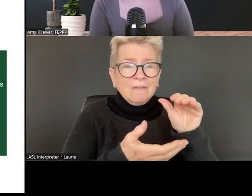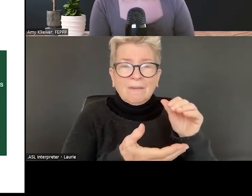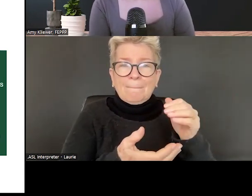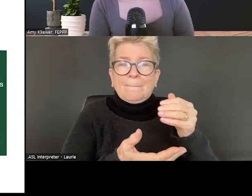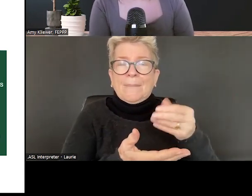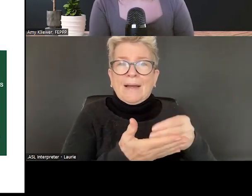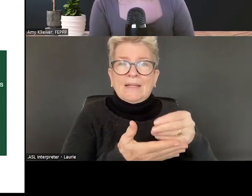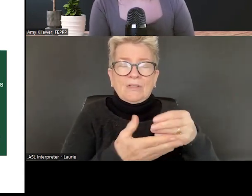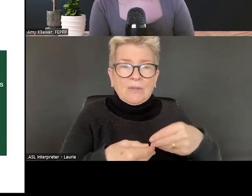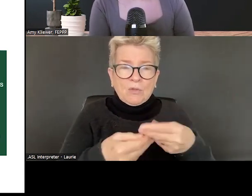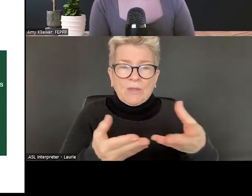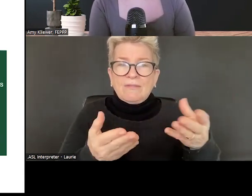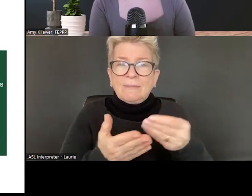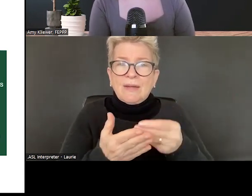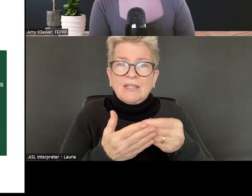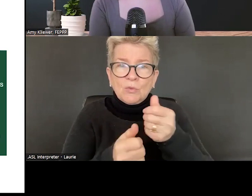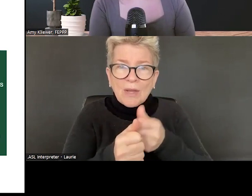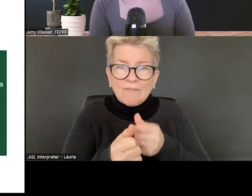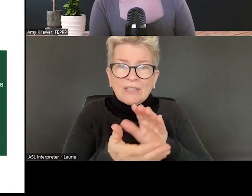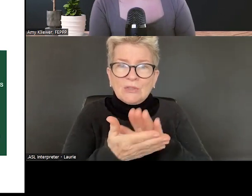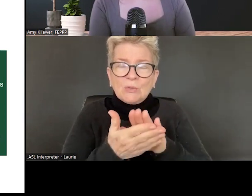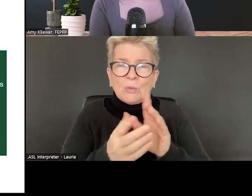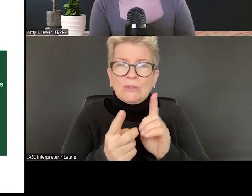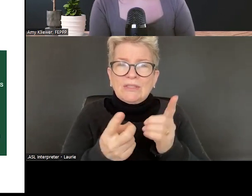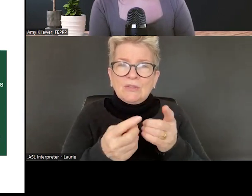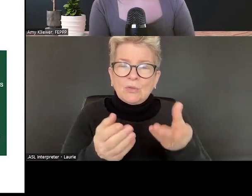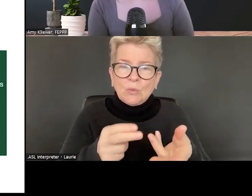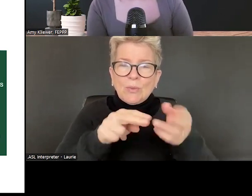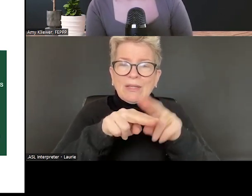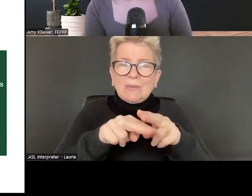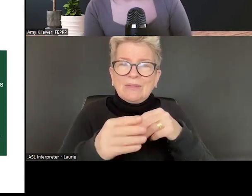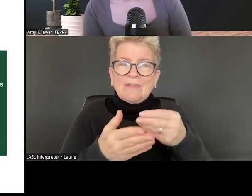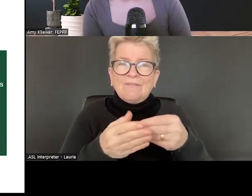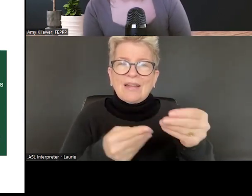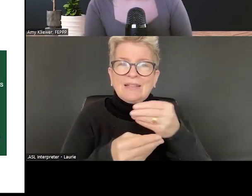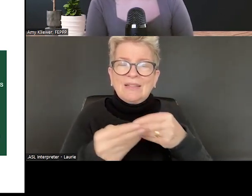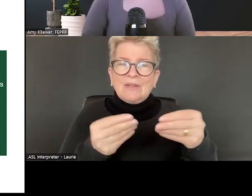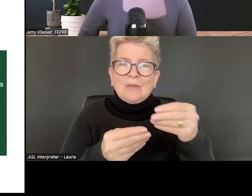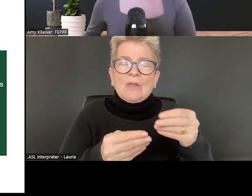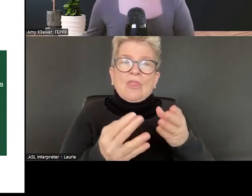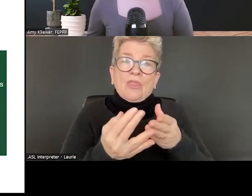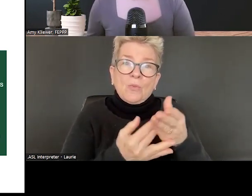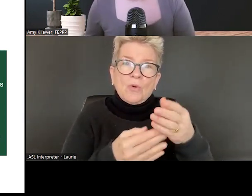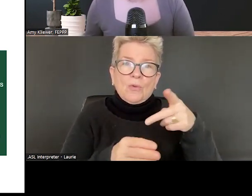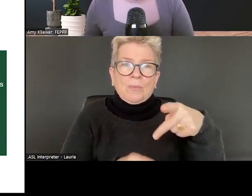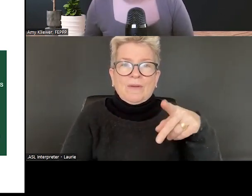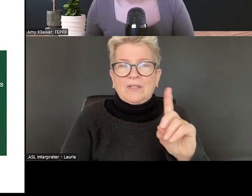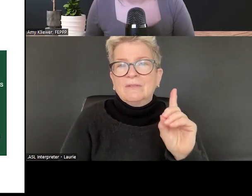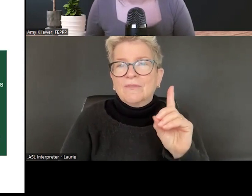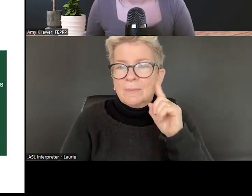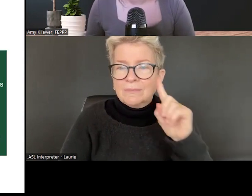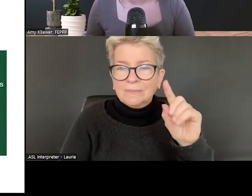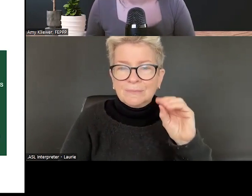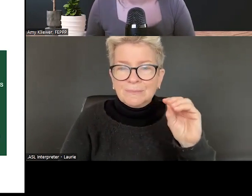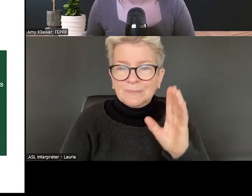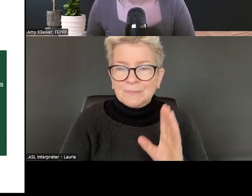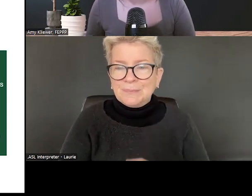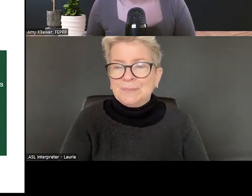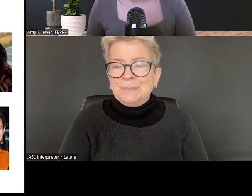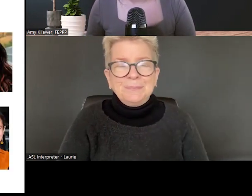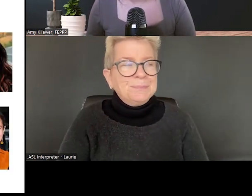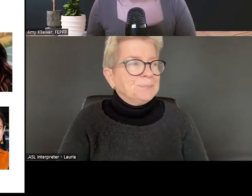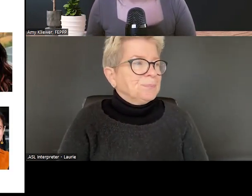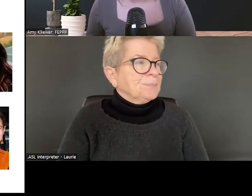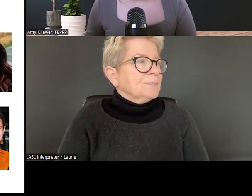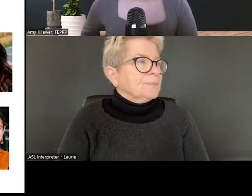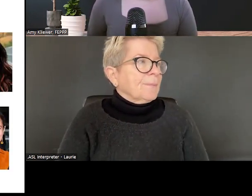every school district to increase financial education through professional development.